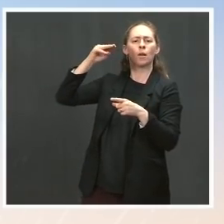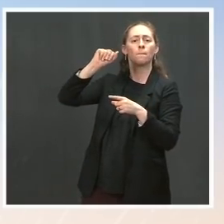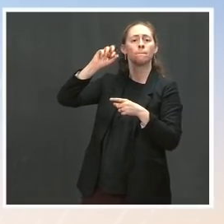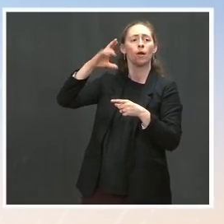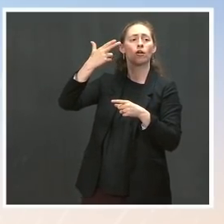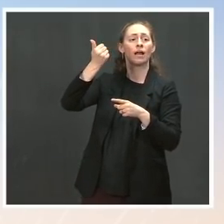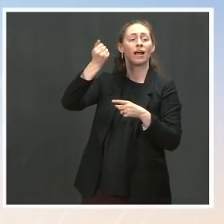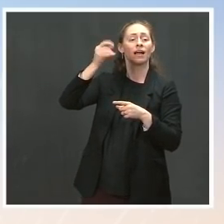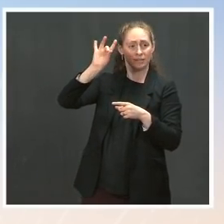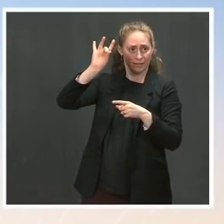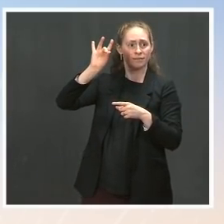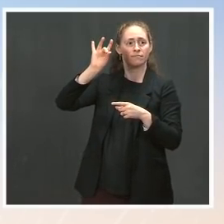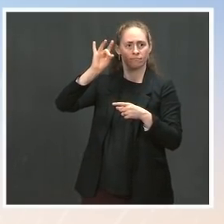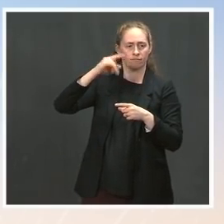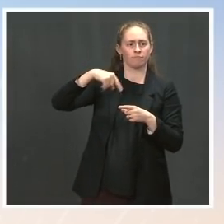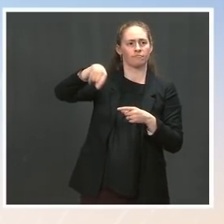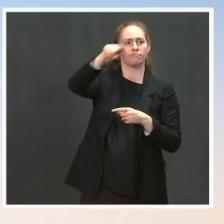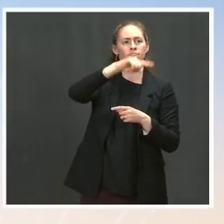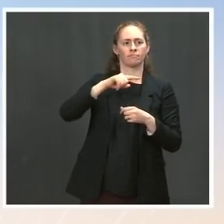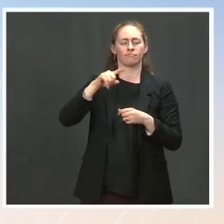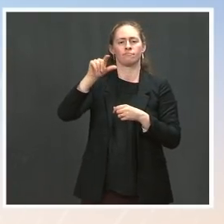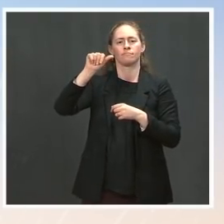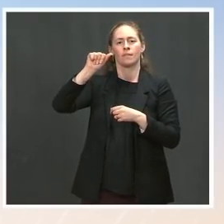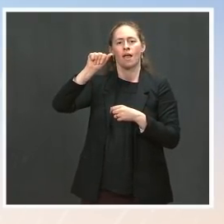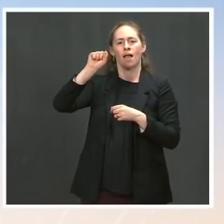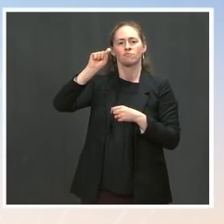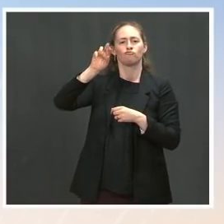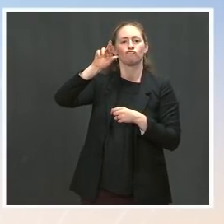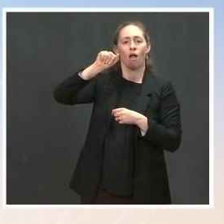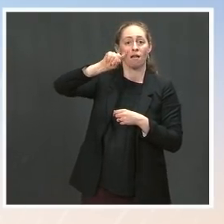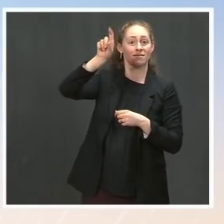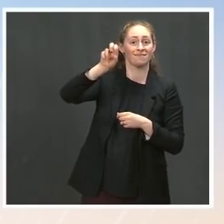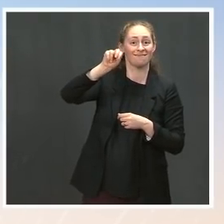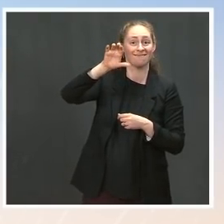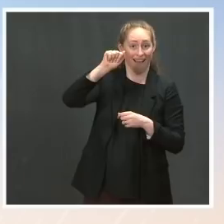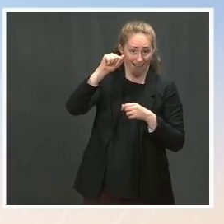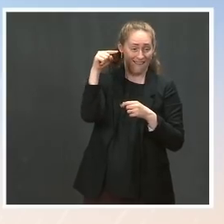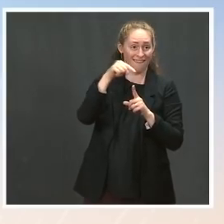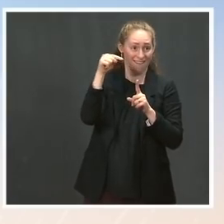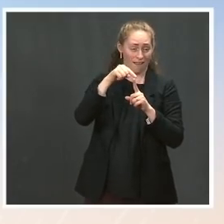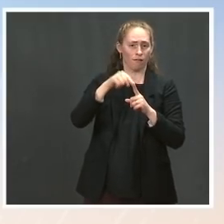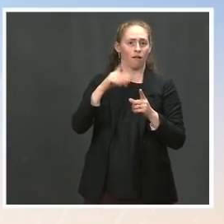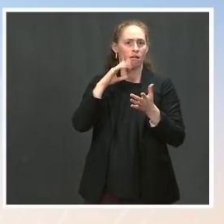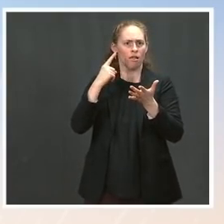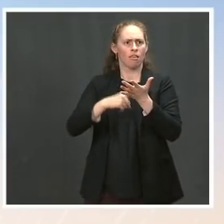some of which were loaned to the Canadians and Mexicans. Can you give us a current number and say whether the President is considering